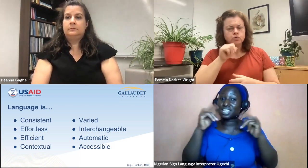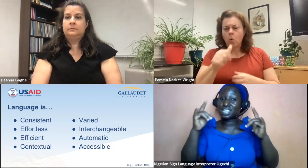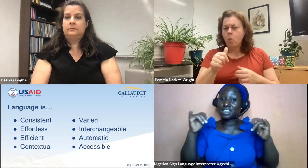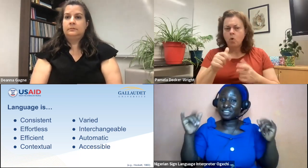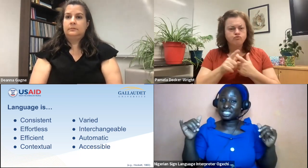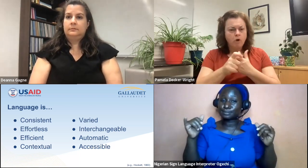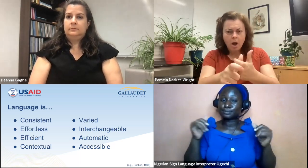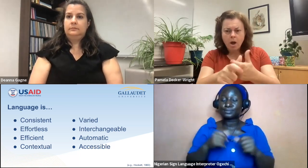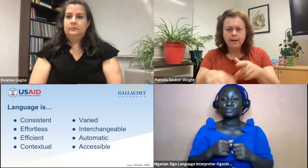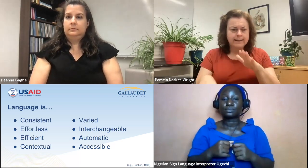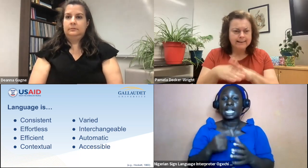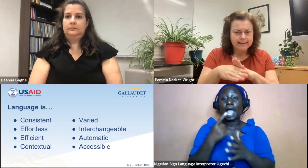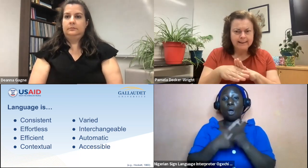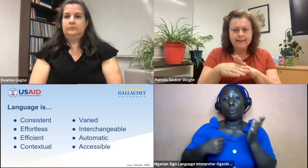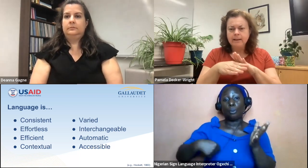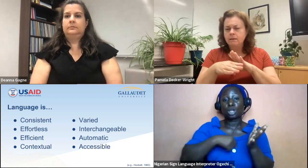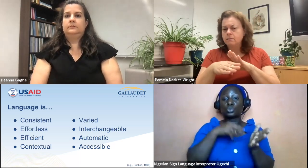Their players Now, players